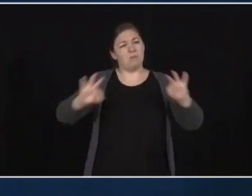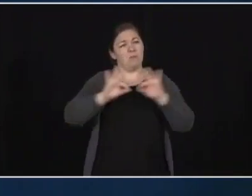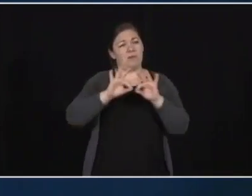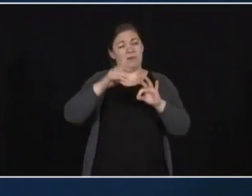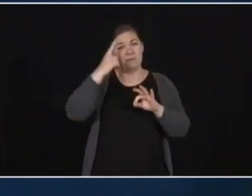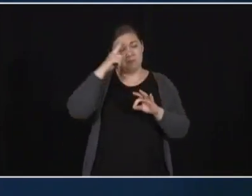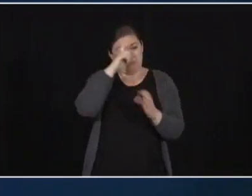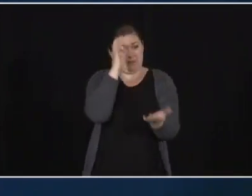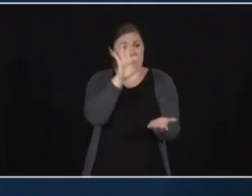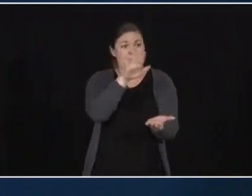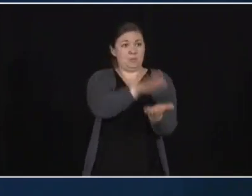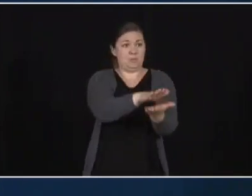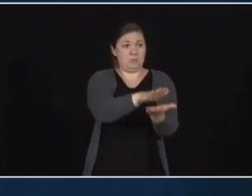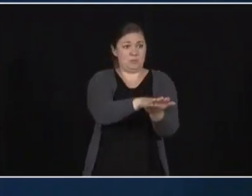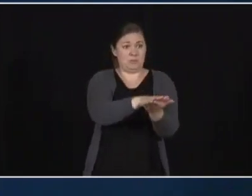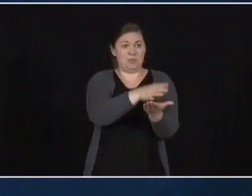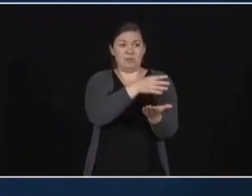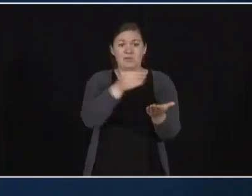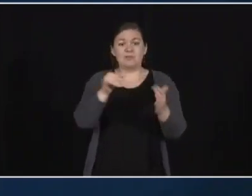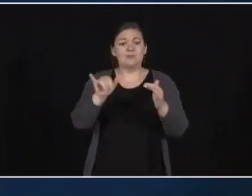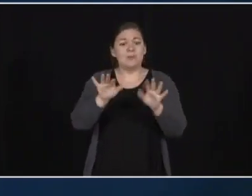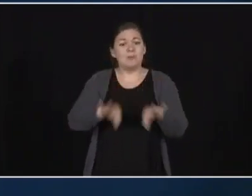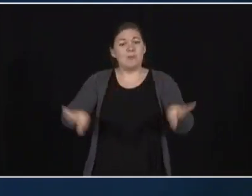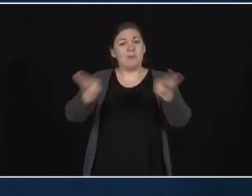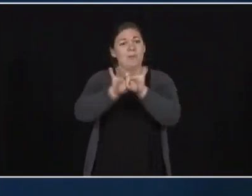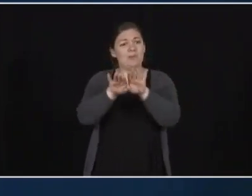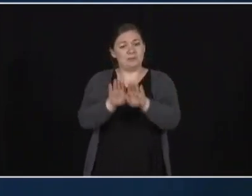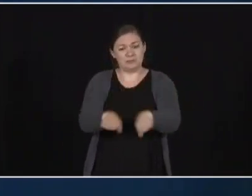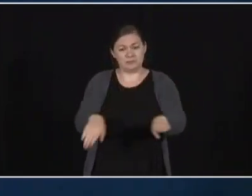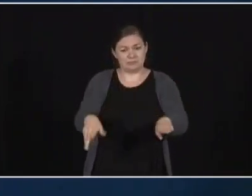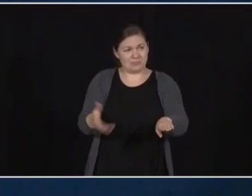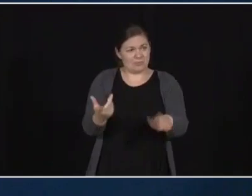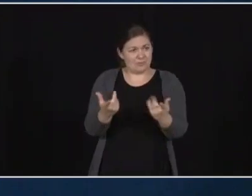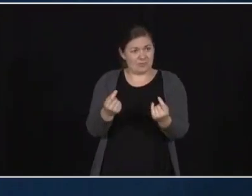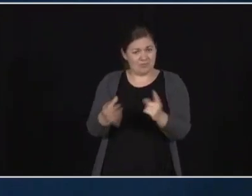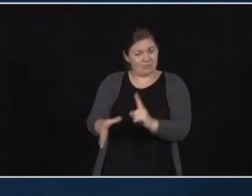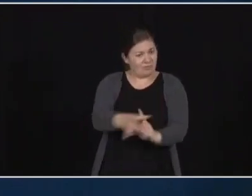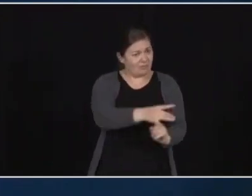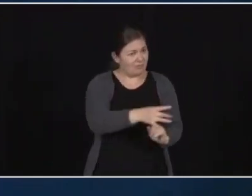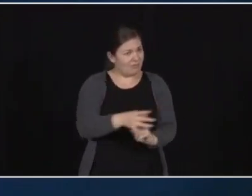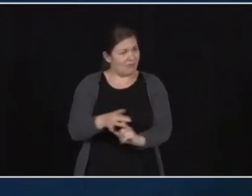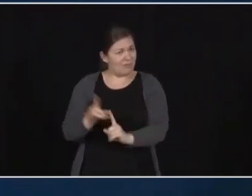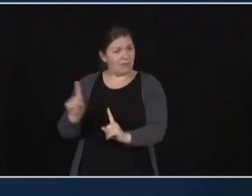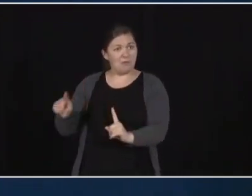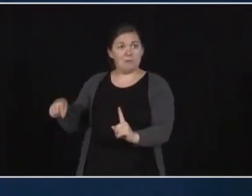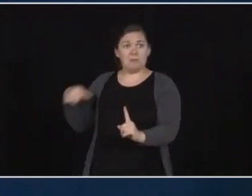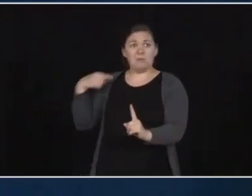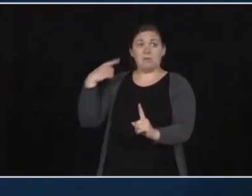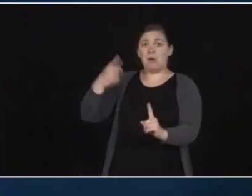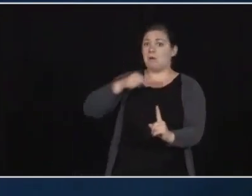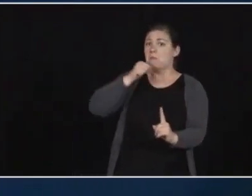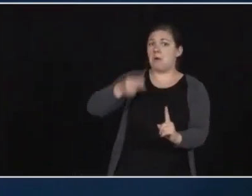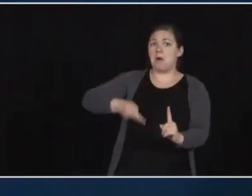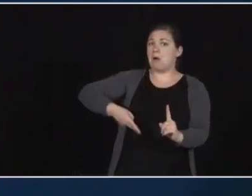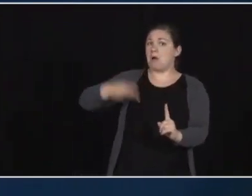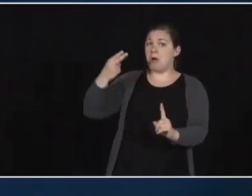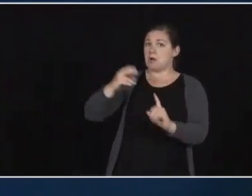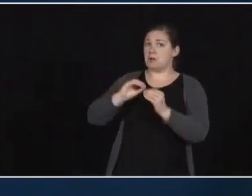from the school perspective but also understanding that for children that have not been significantly